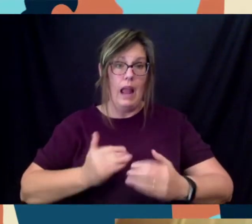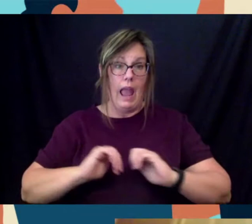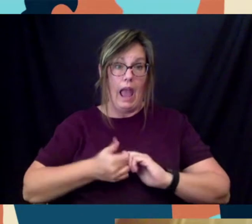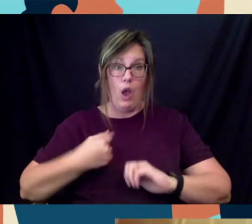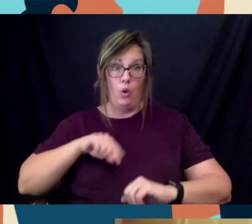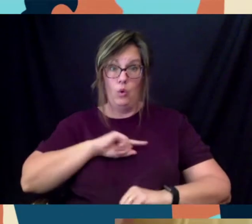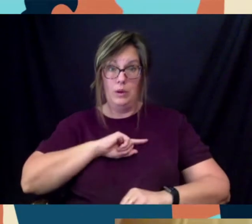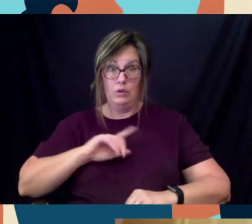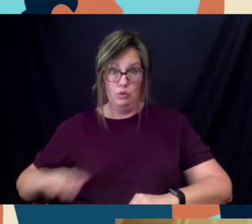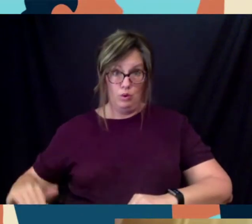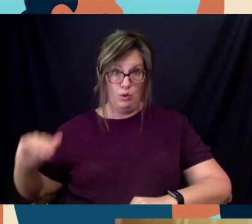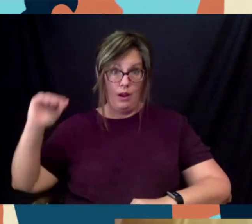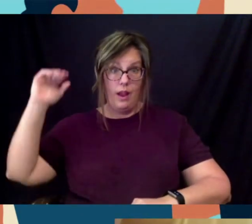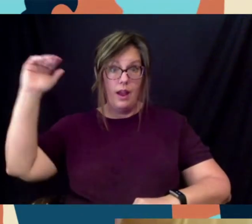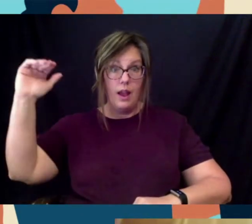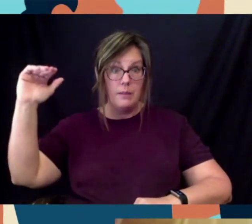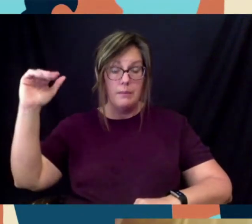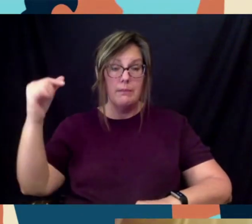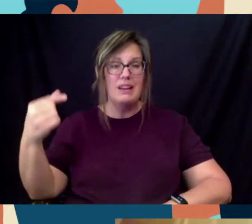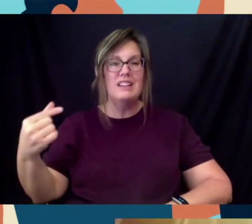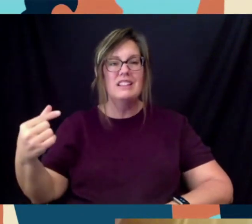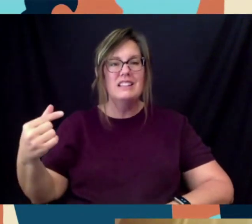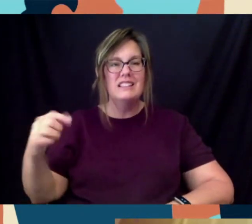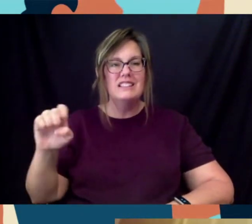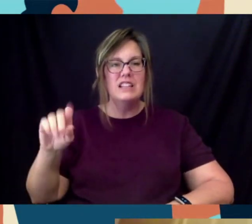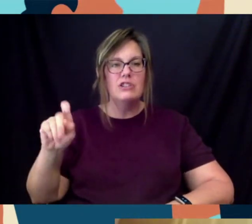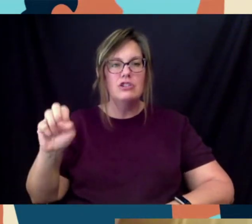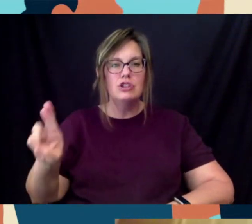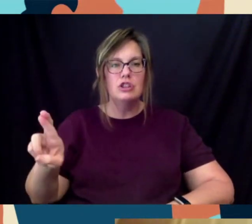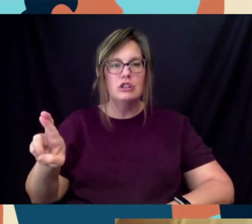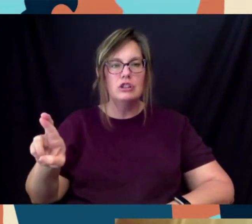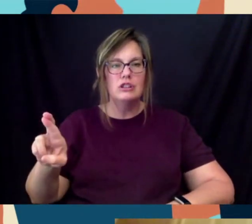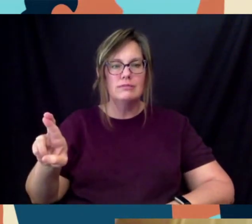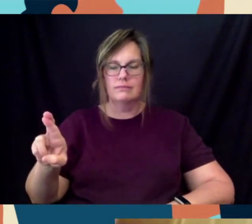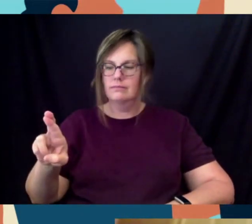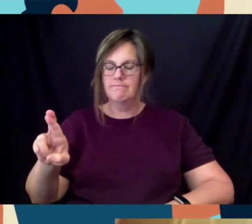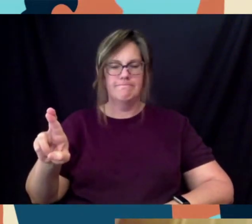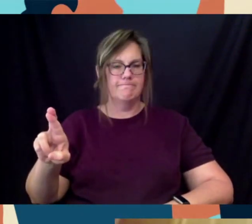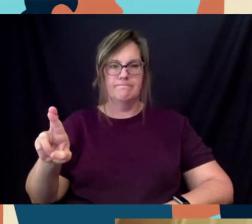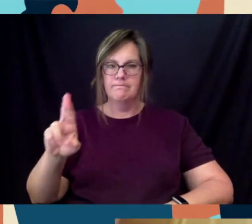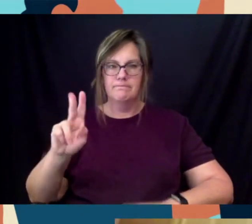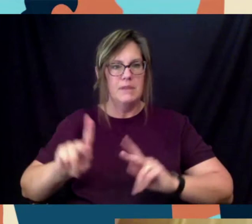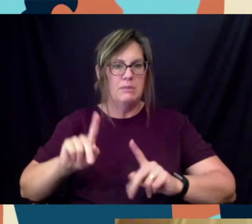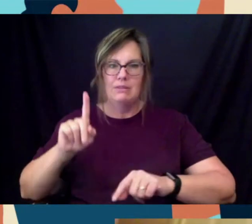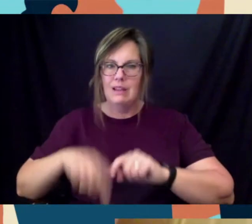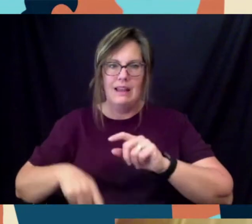gender is just no one can define gender for you only you can define gender especially for yourself